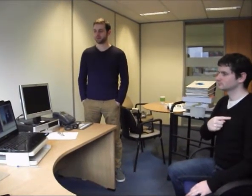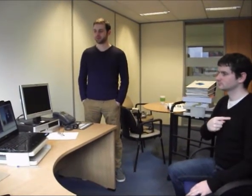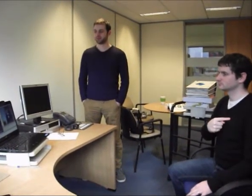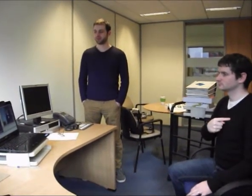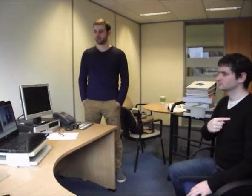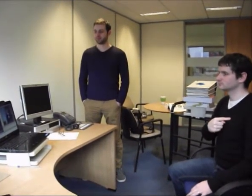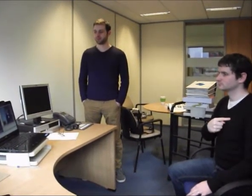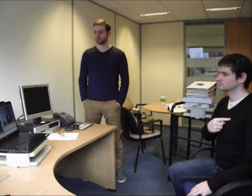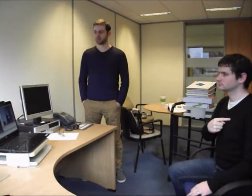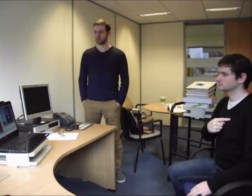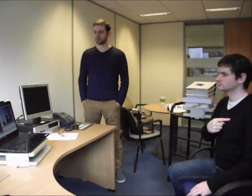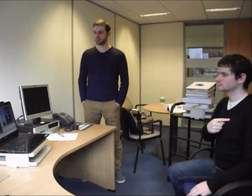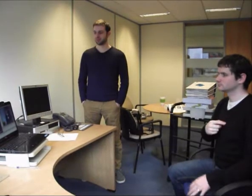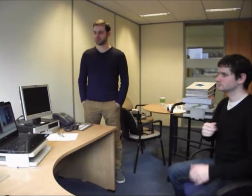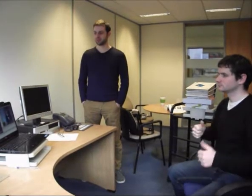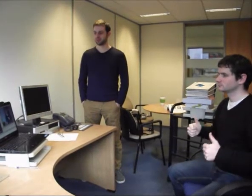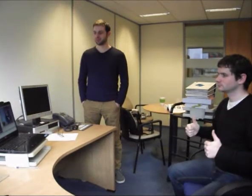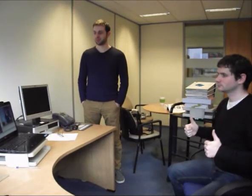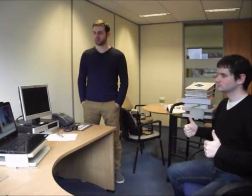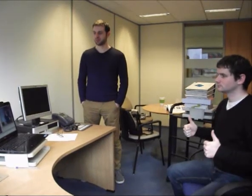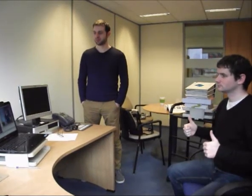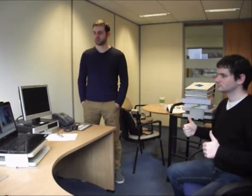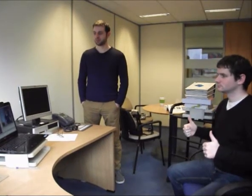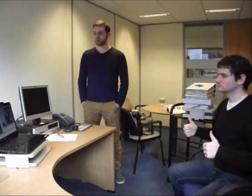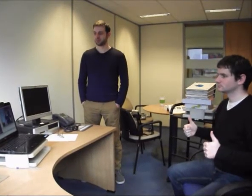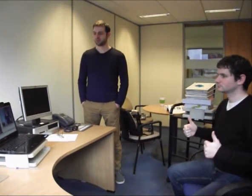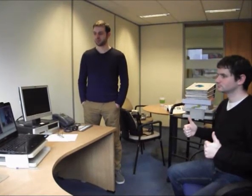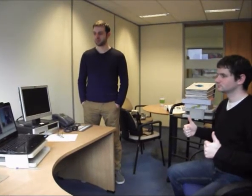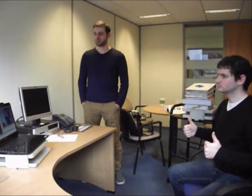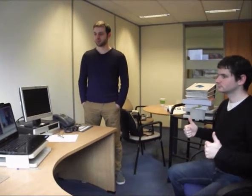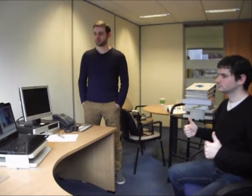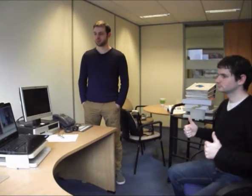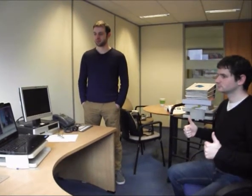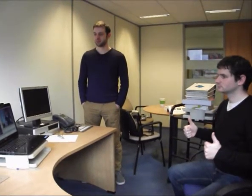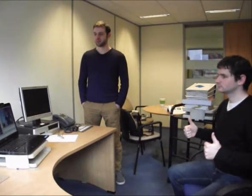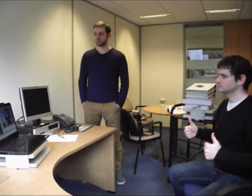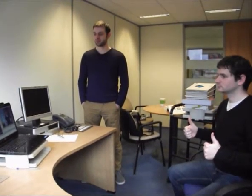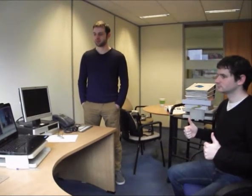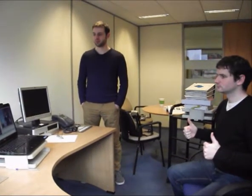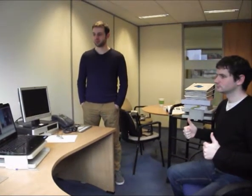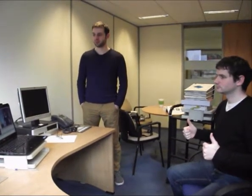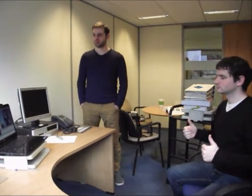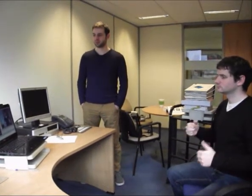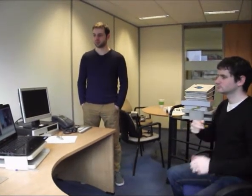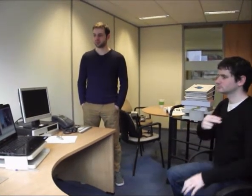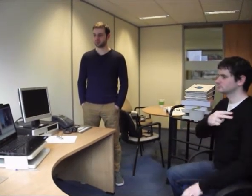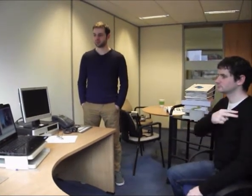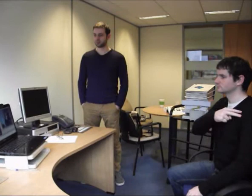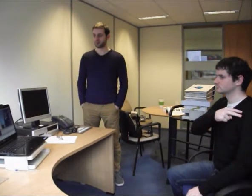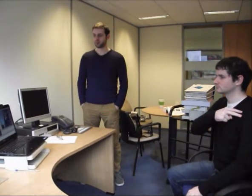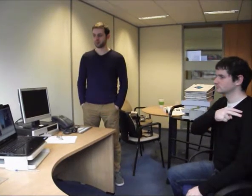it would work on a computer or would work on a smartphone or on a tablet.